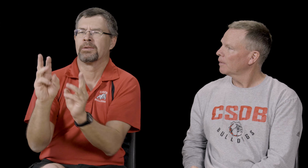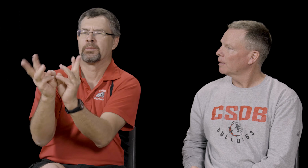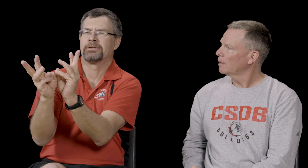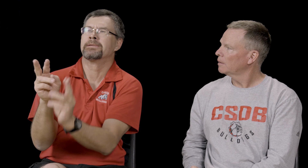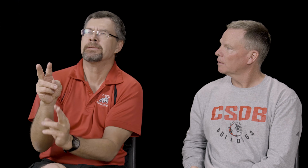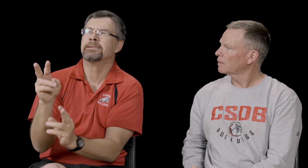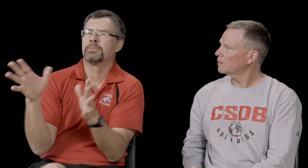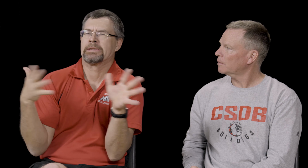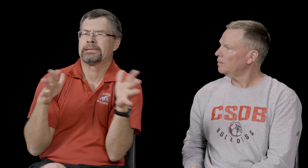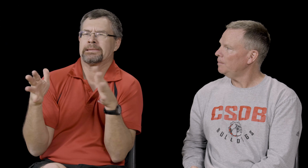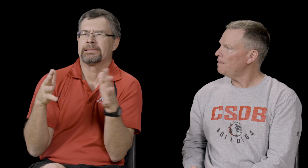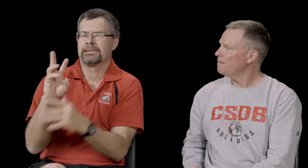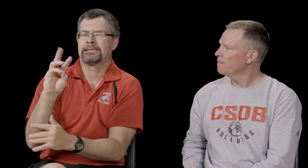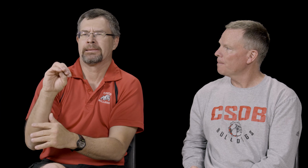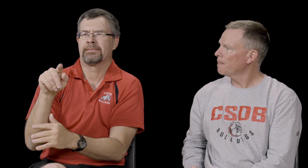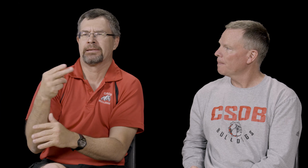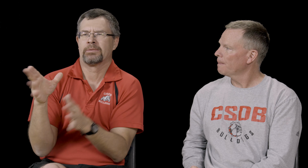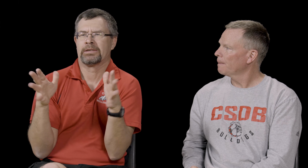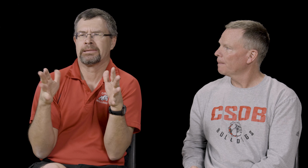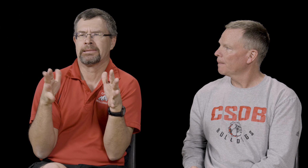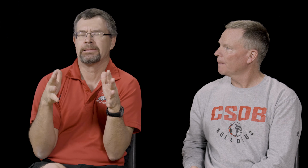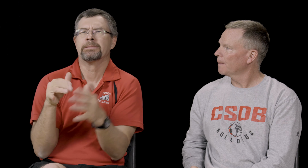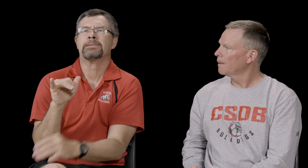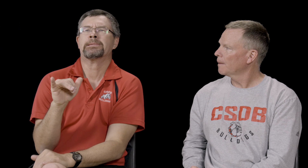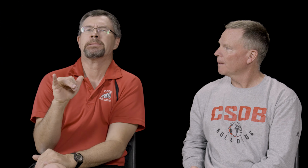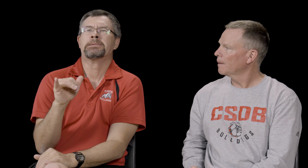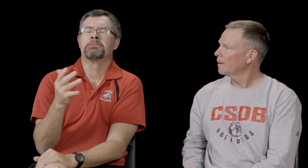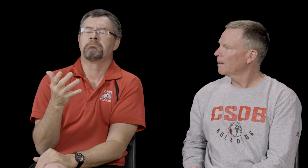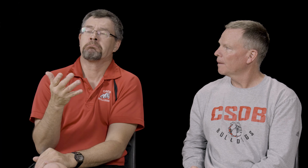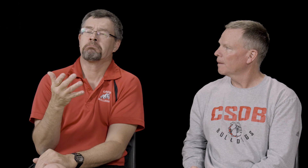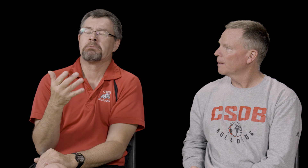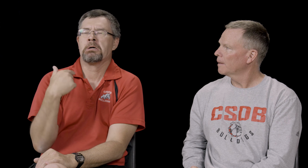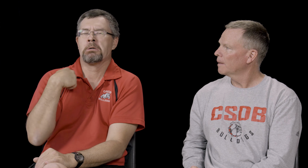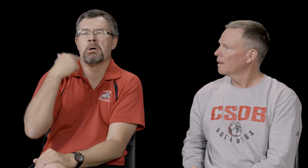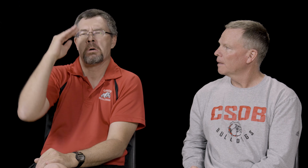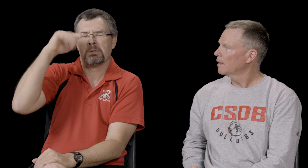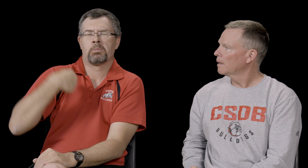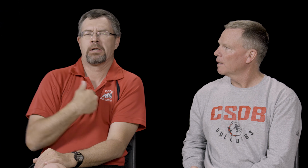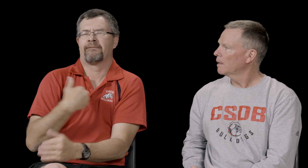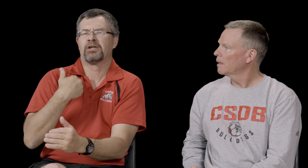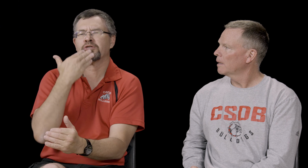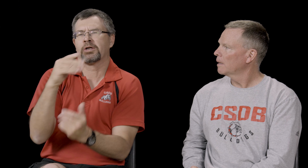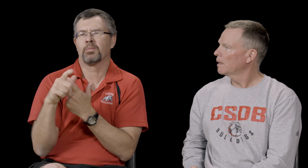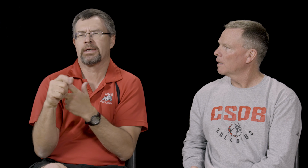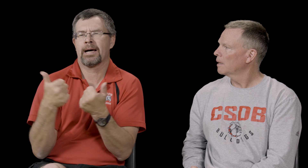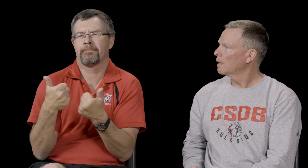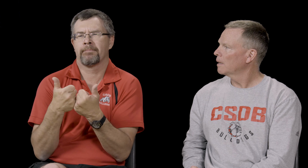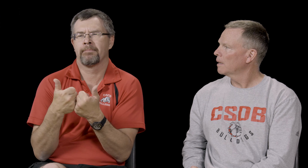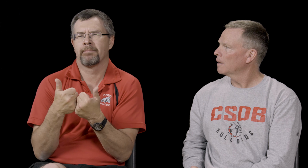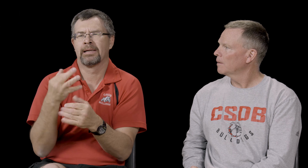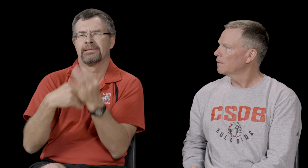but the weather was a bit of an issue. Those winds were up to 60 miles an hour. We knew we had a good running game.